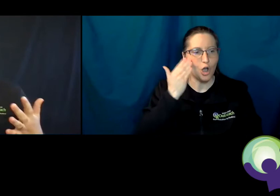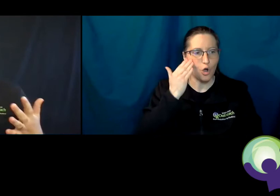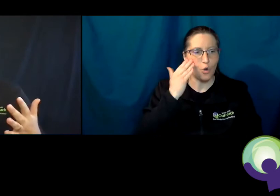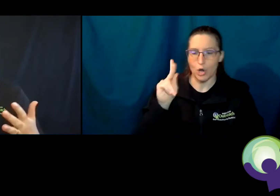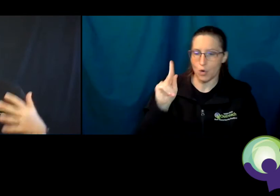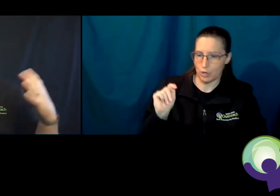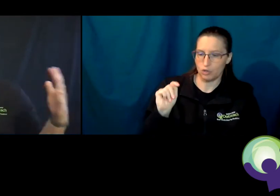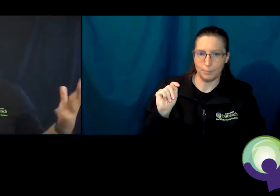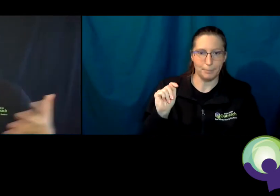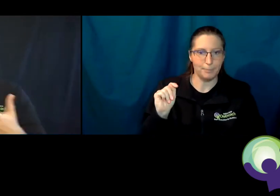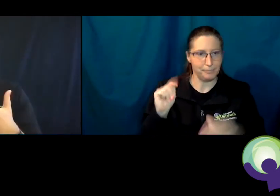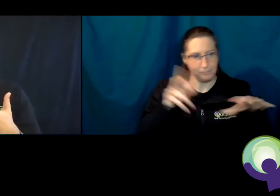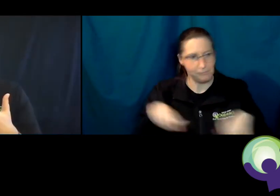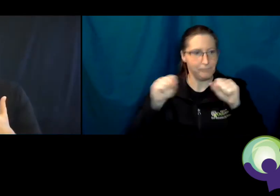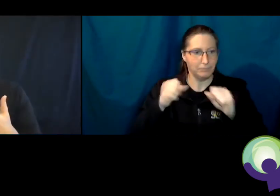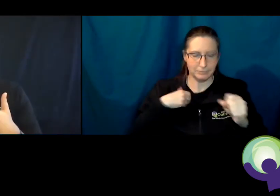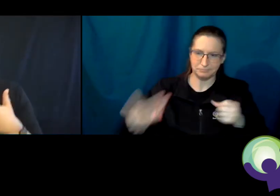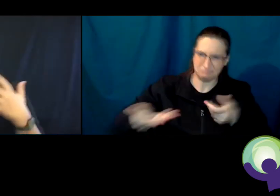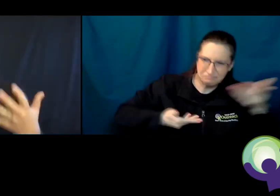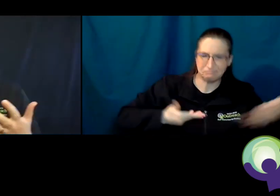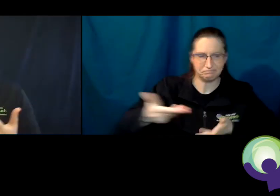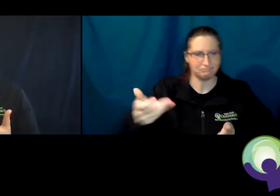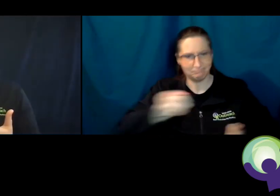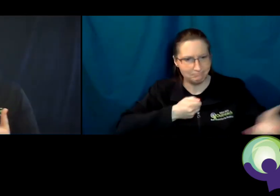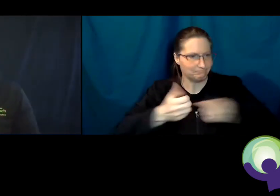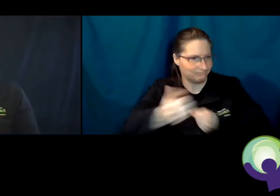is taking the initiative to bring people in and give them an opportunity.